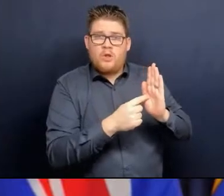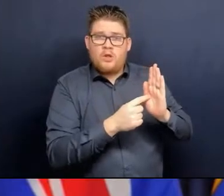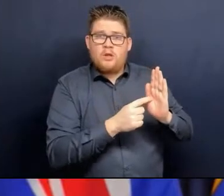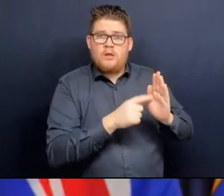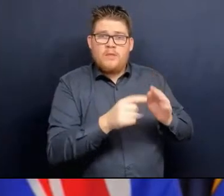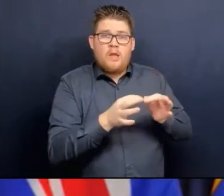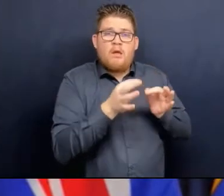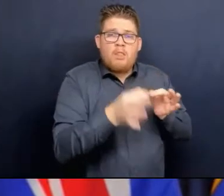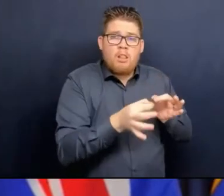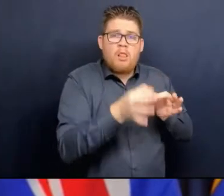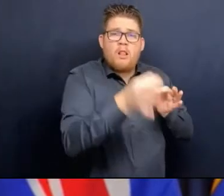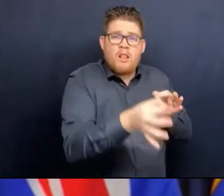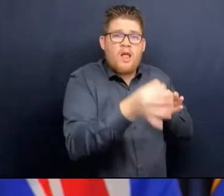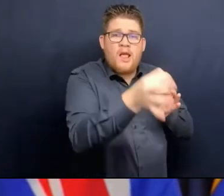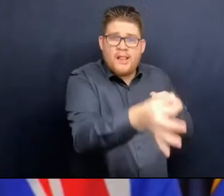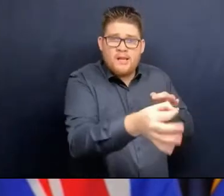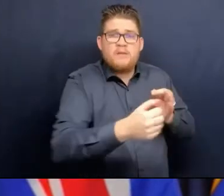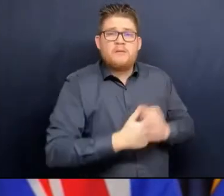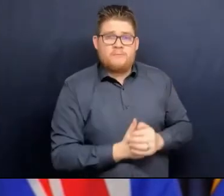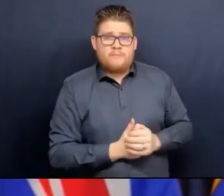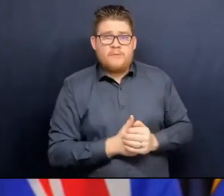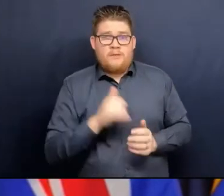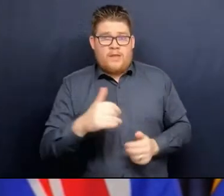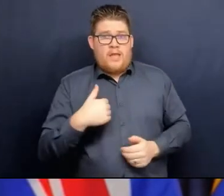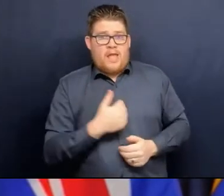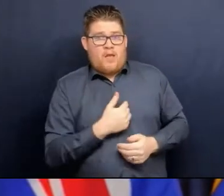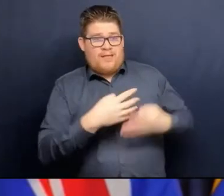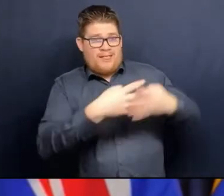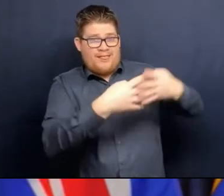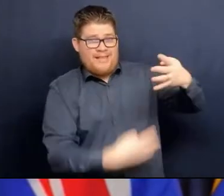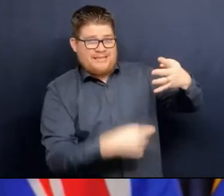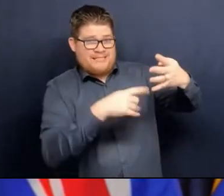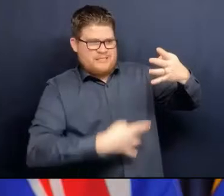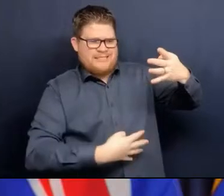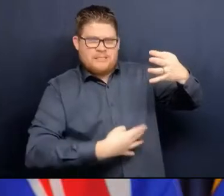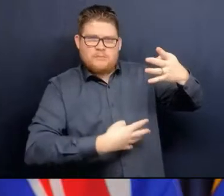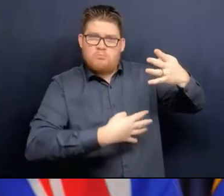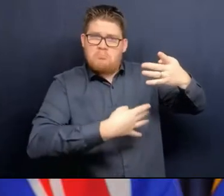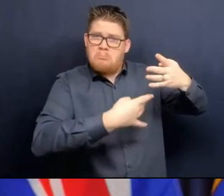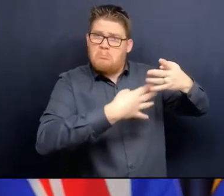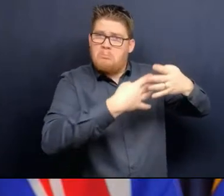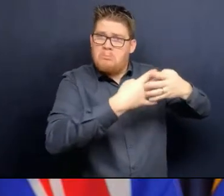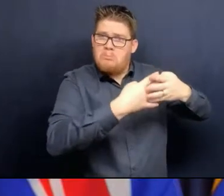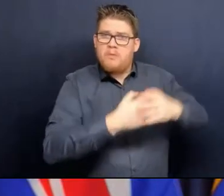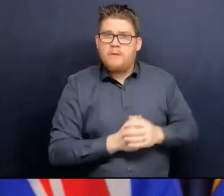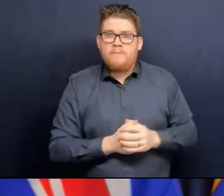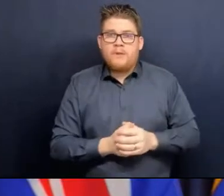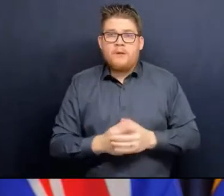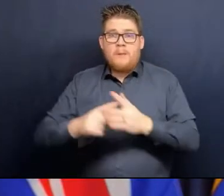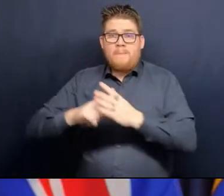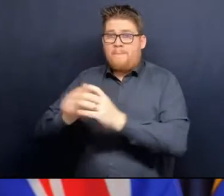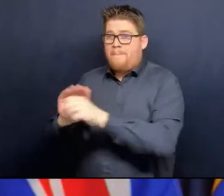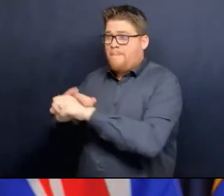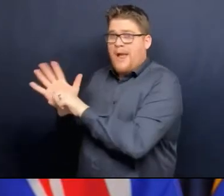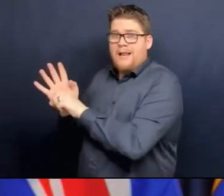on waiting lists for surgery. Doesn't mean they're not a lot of people waiting a long time